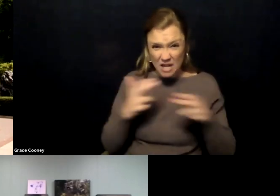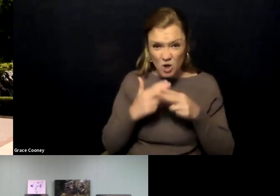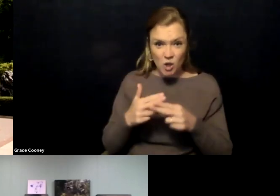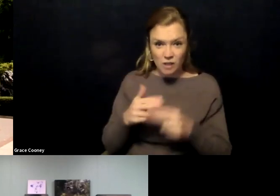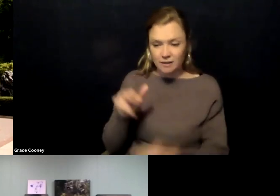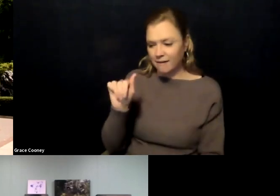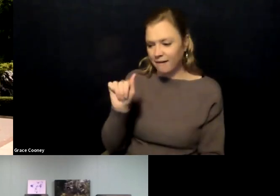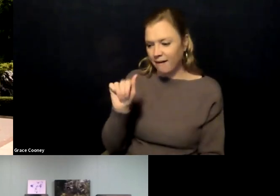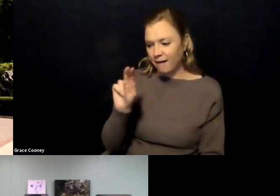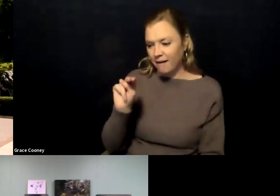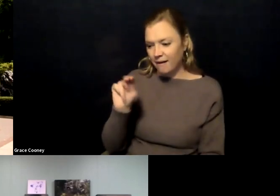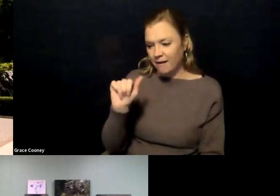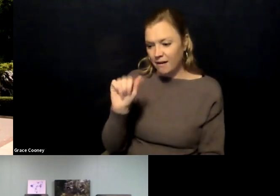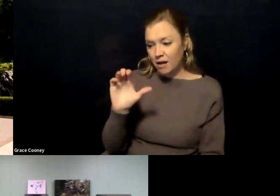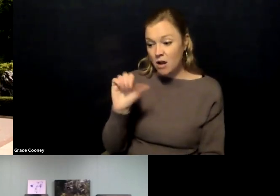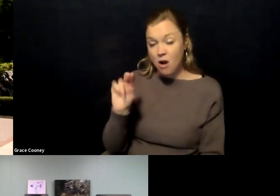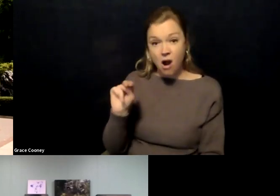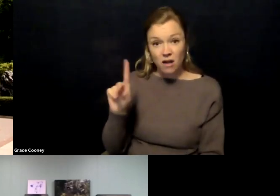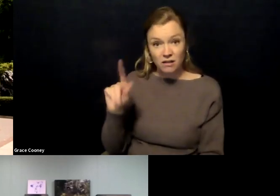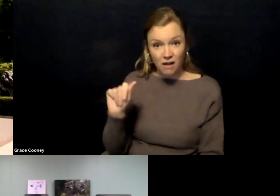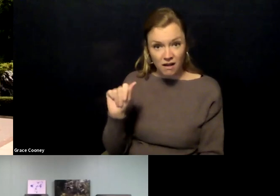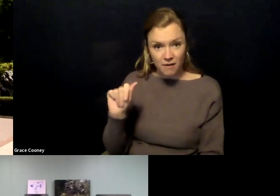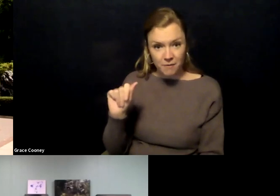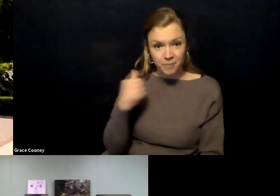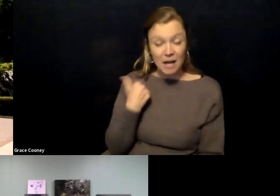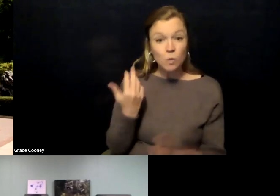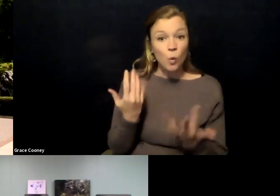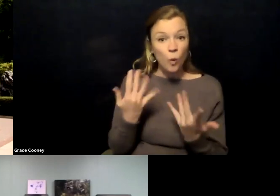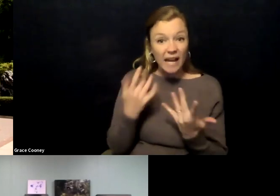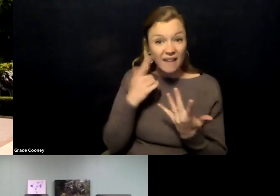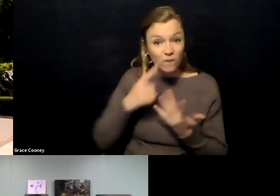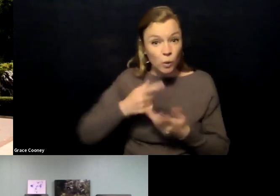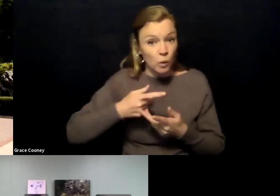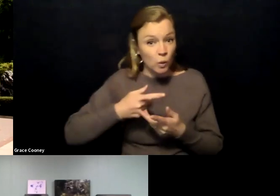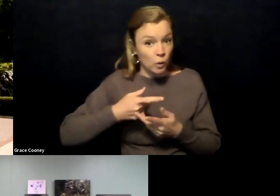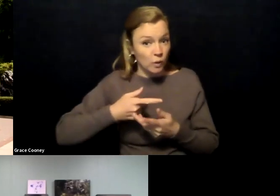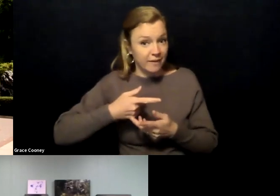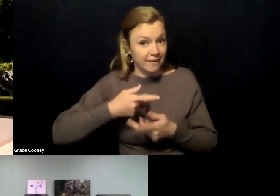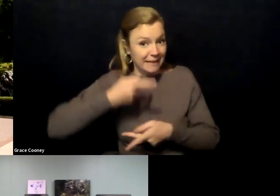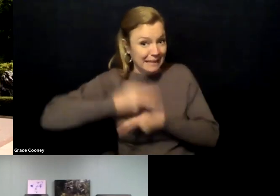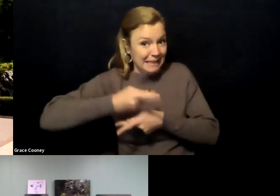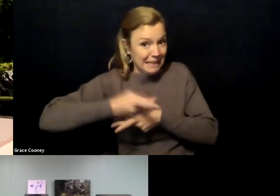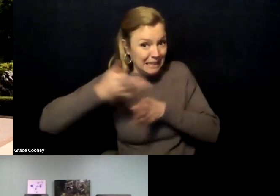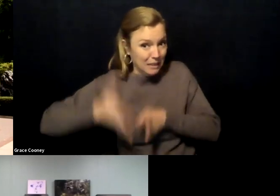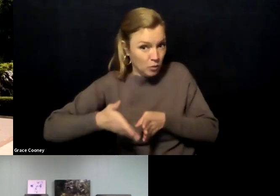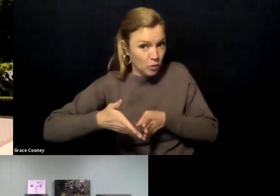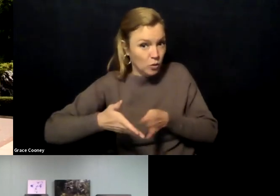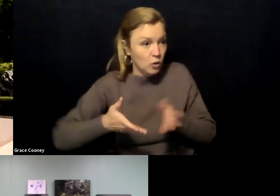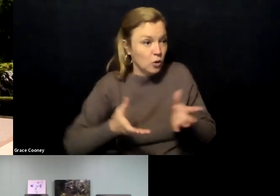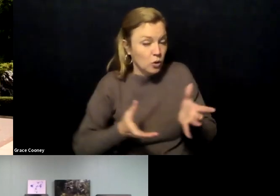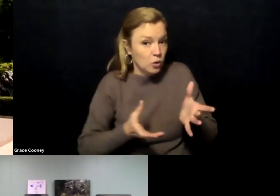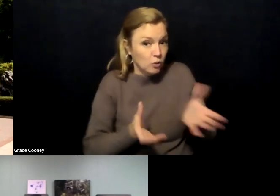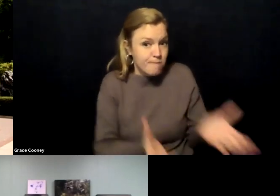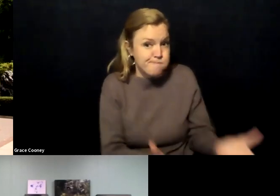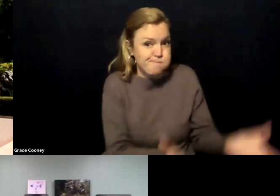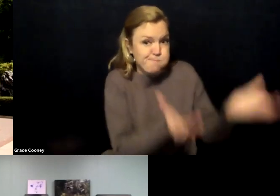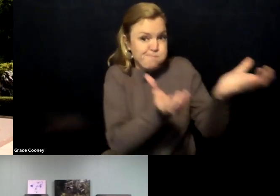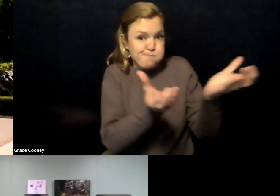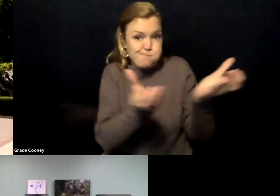the keeper to take the Anaconda out of the exhibit so I could go in. And